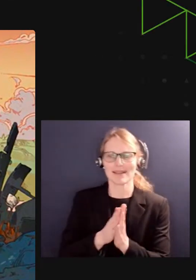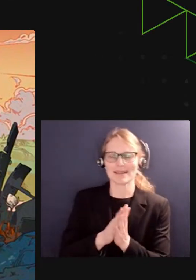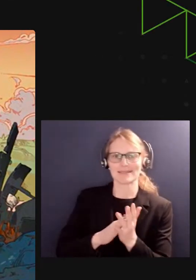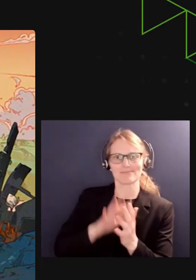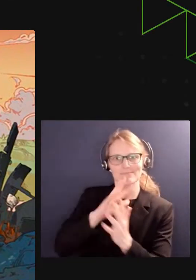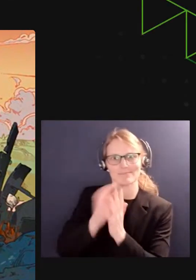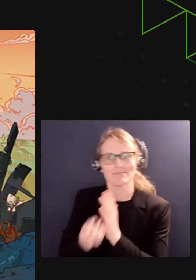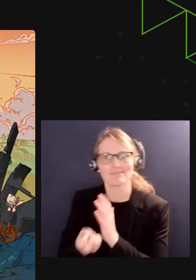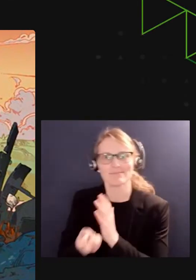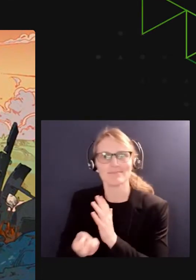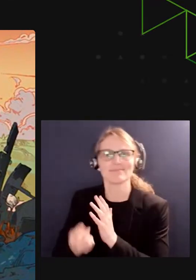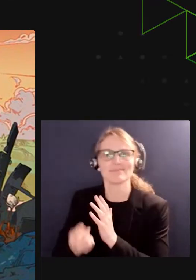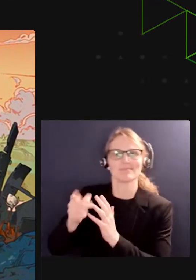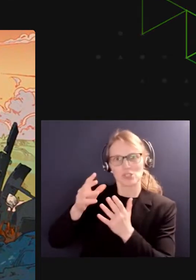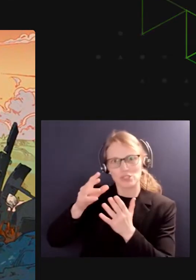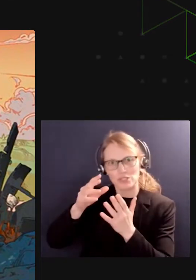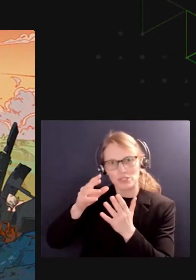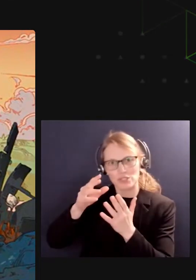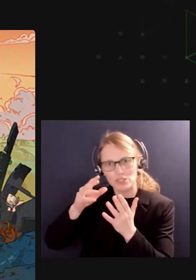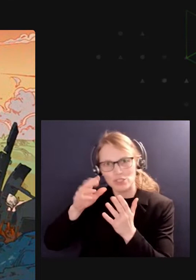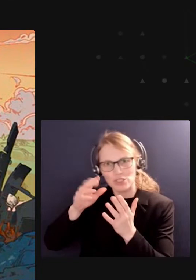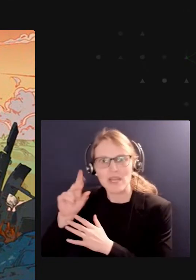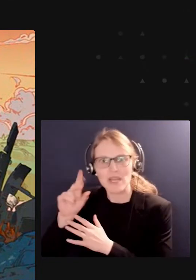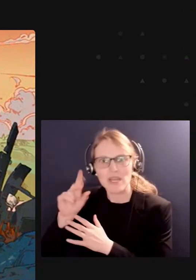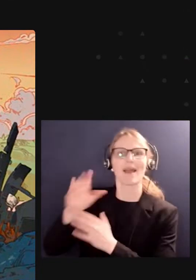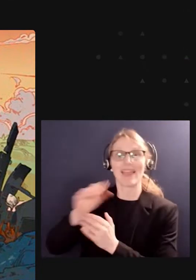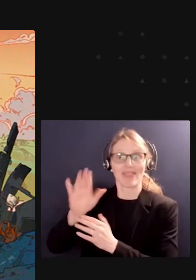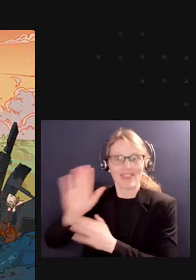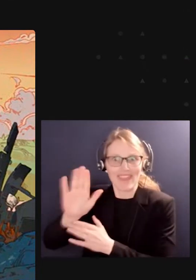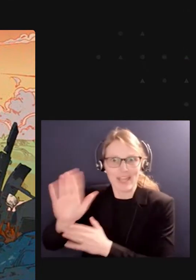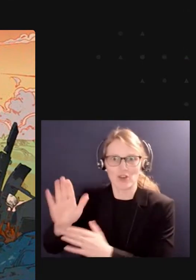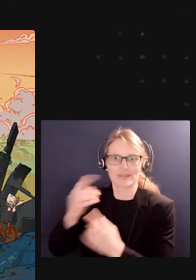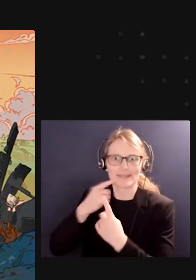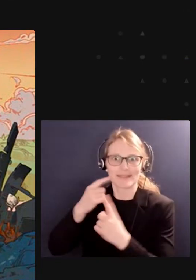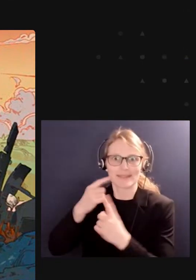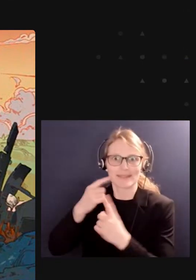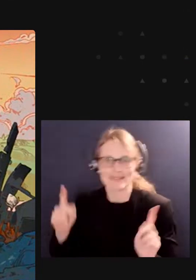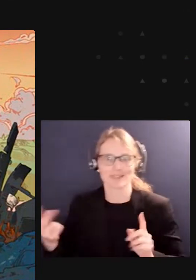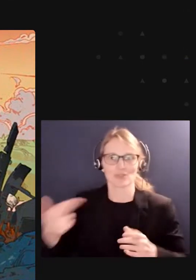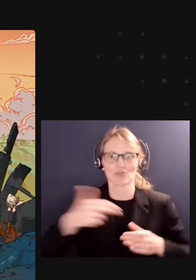in coming into Xbox Game Studios, and learning about them.